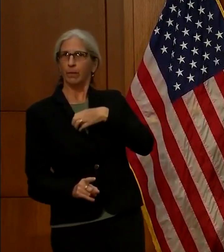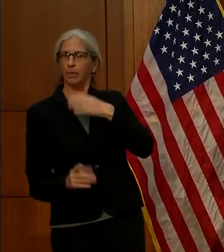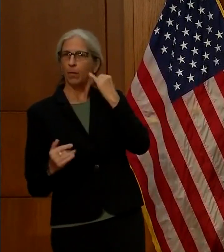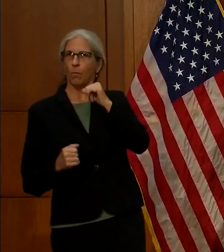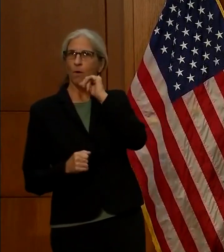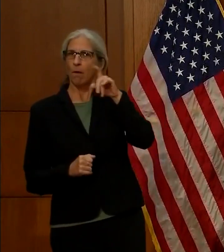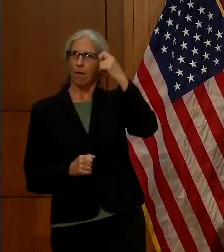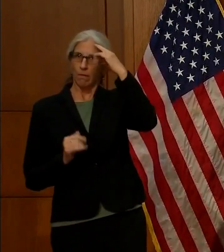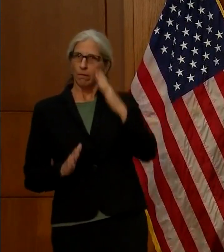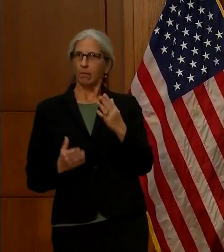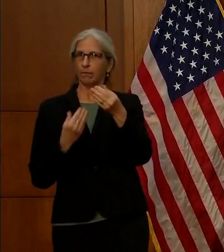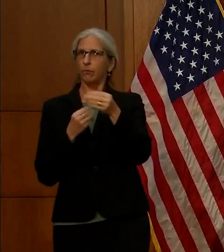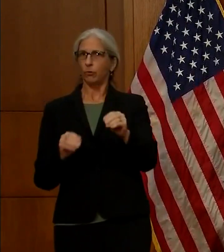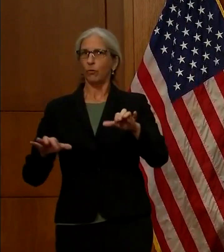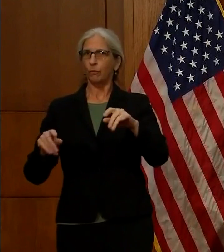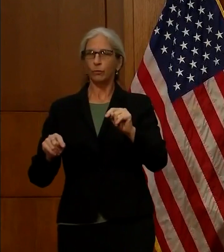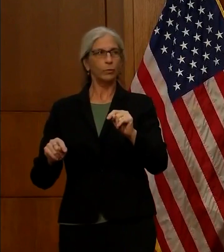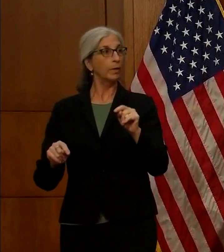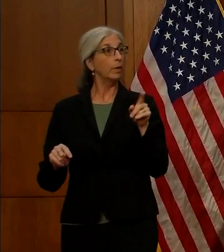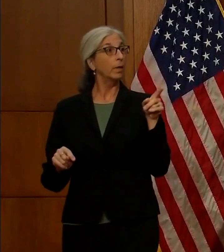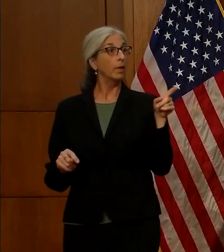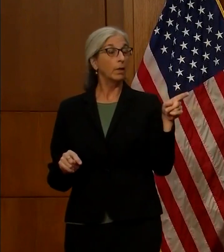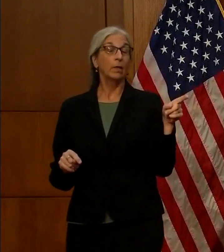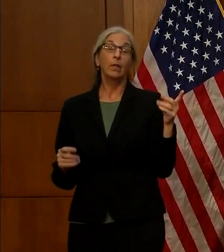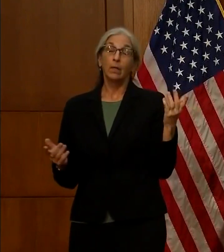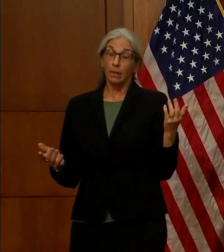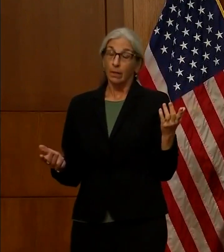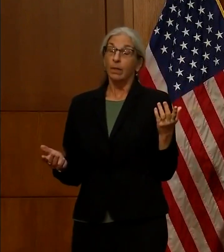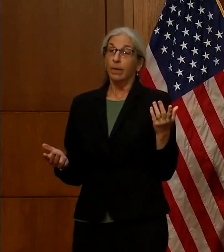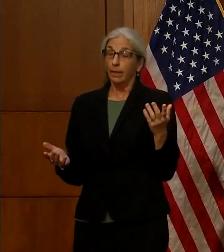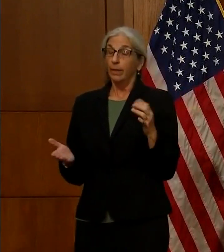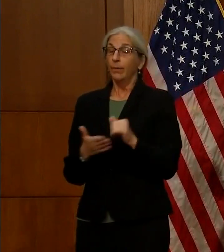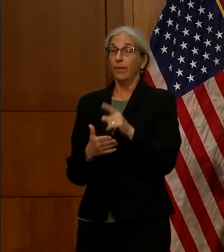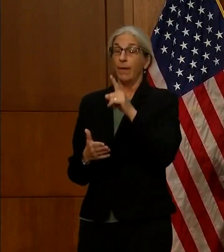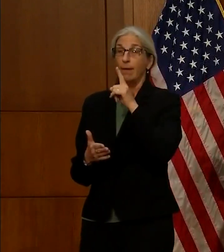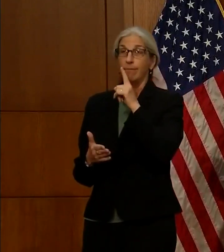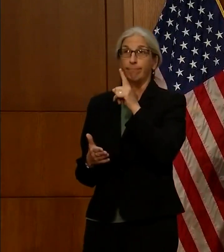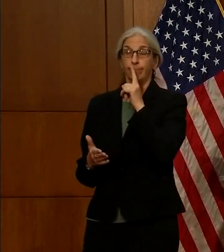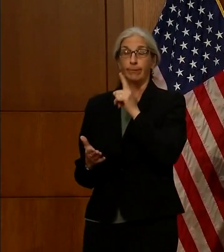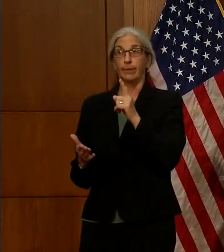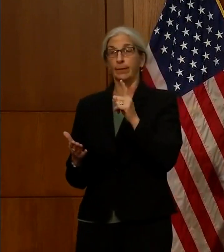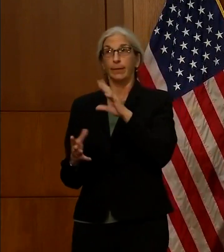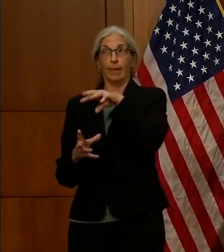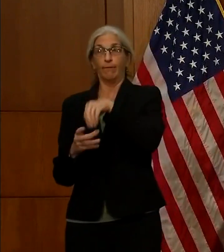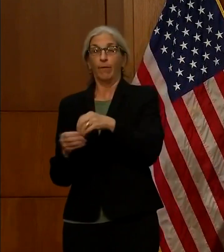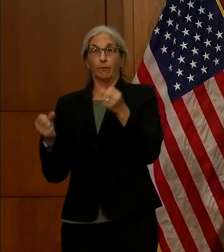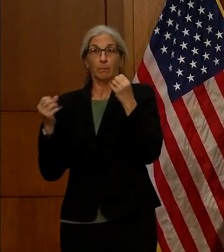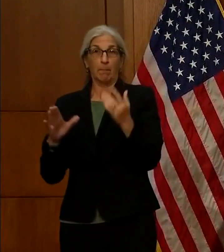OUTSIDE GROUP THE PILOT OF THE COMPLAINT- WELL THIS KIND OF